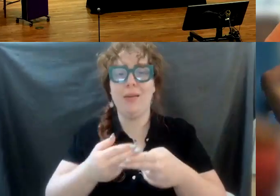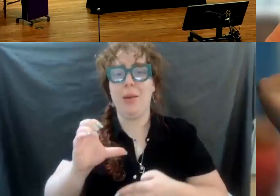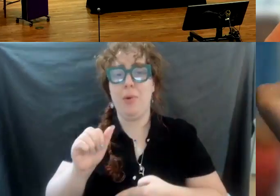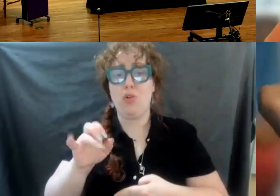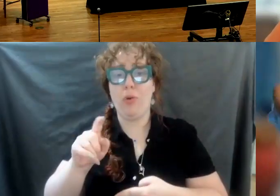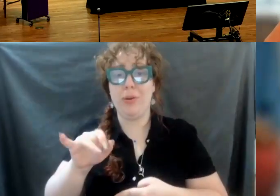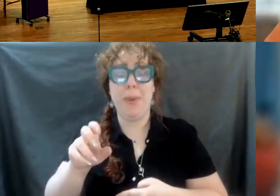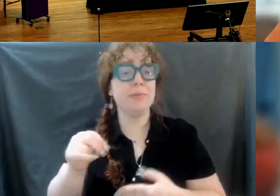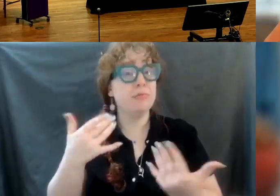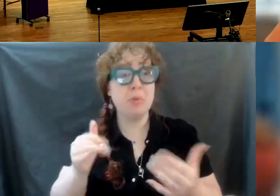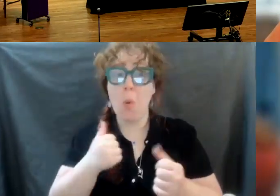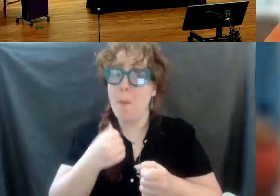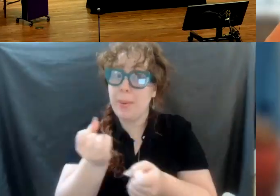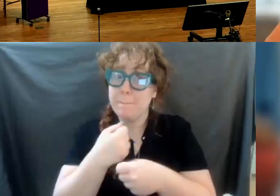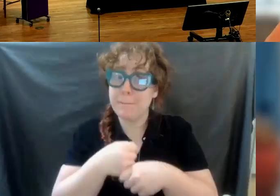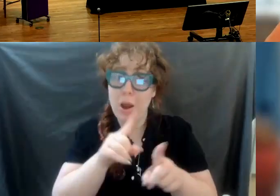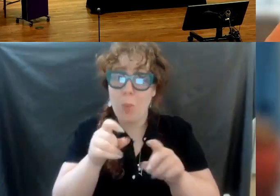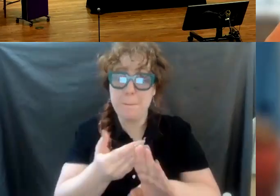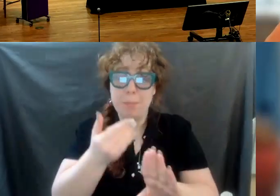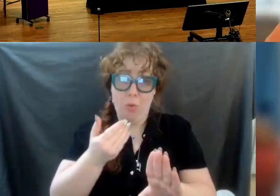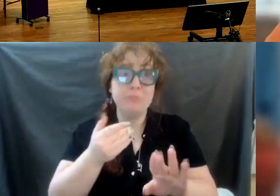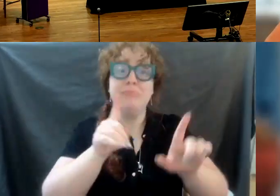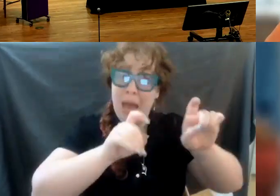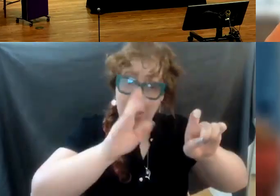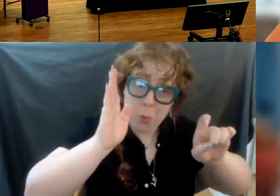And please feel free to chime in